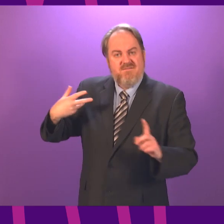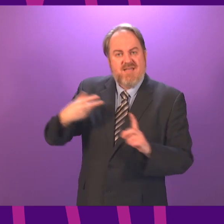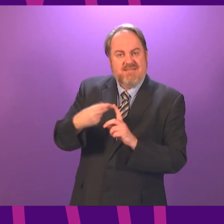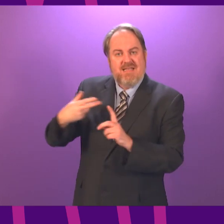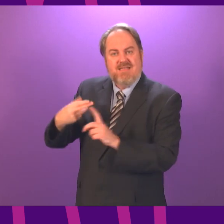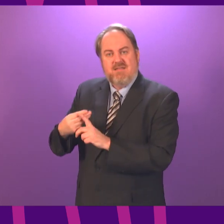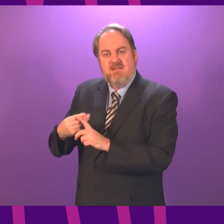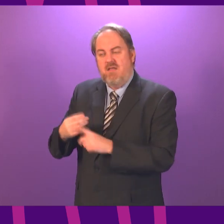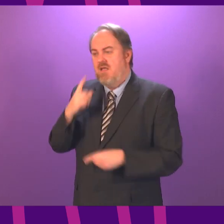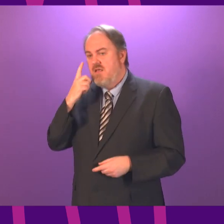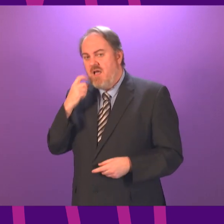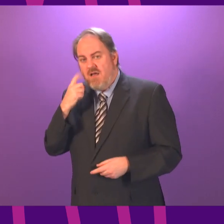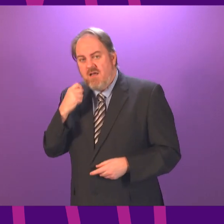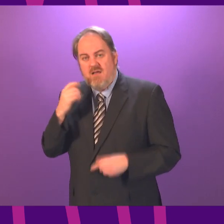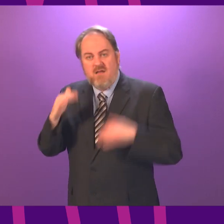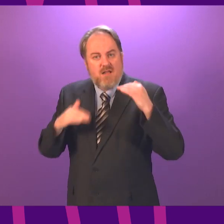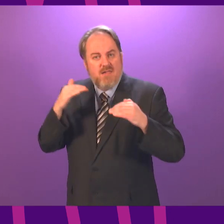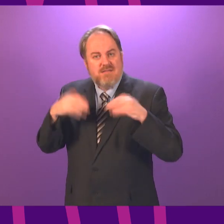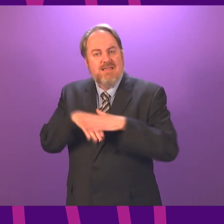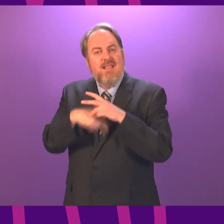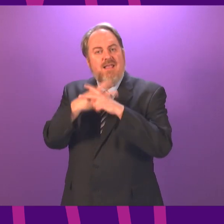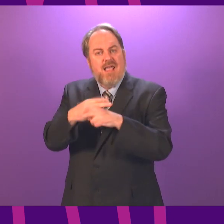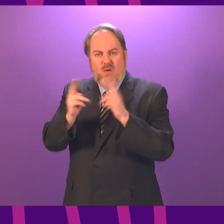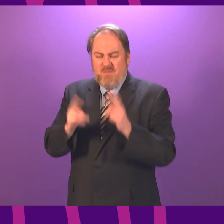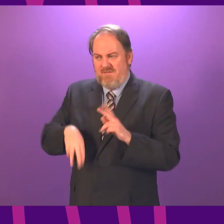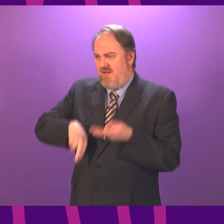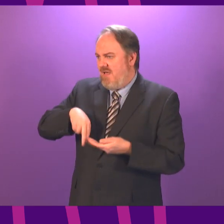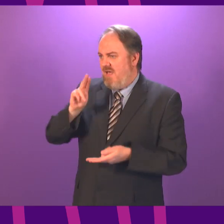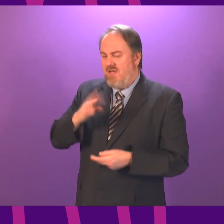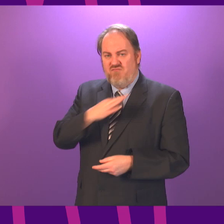adults in care home settings, who are at particular risk. The First Minister will perhaps have